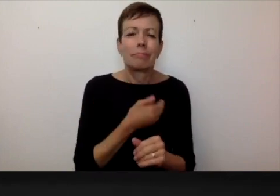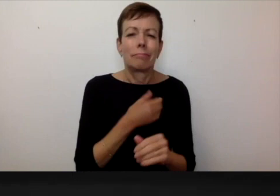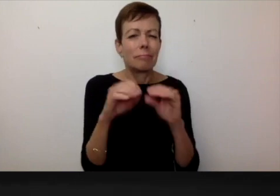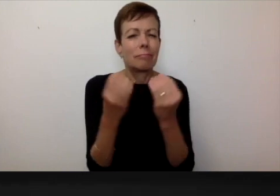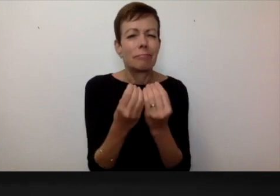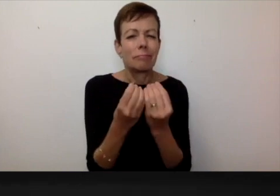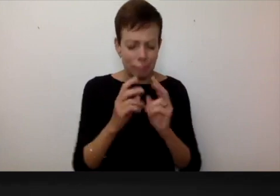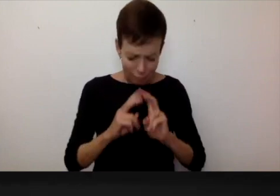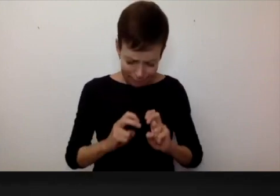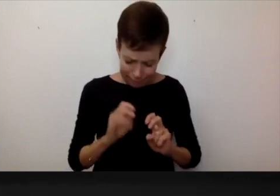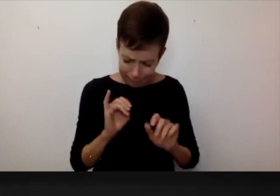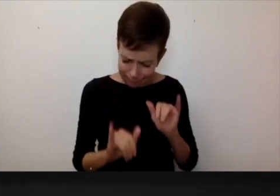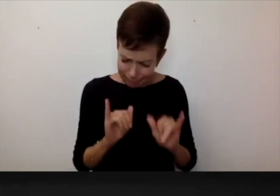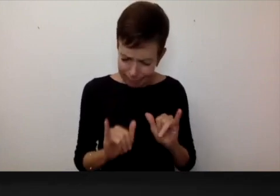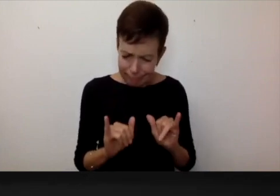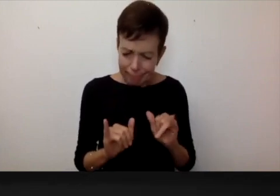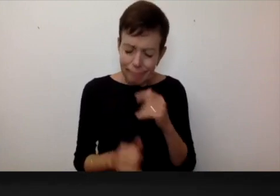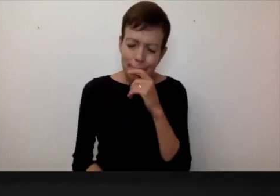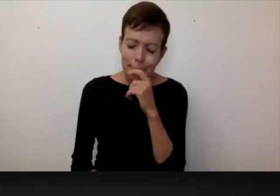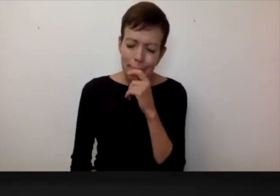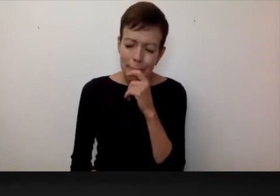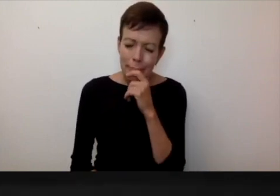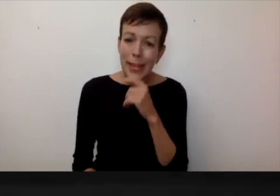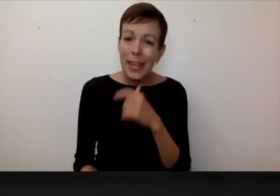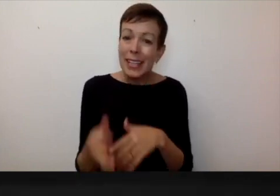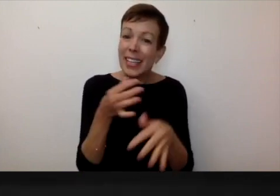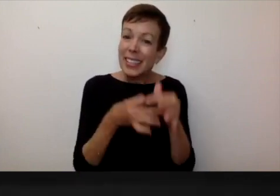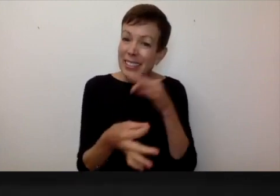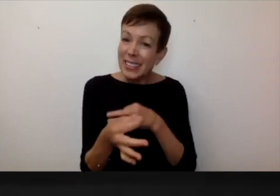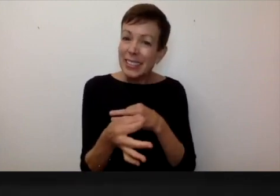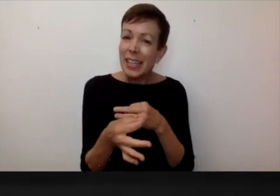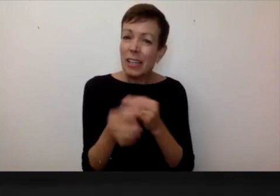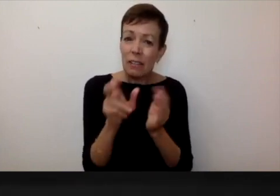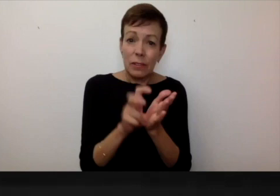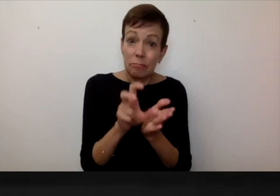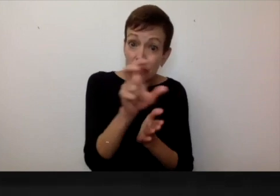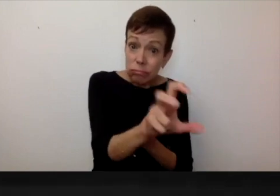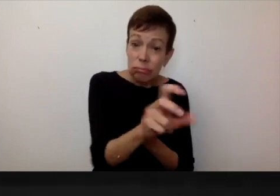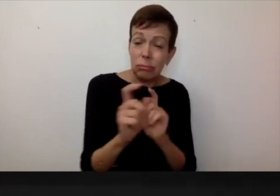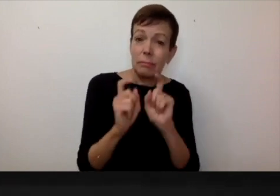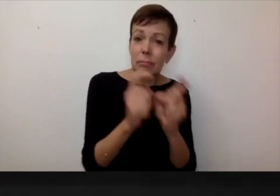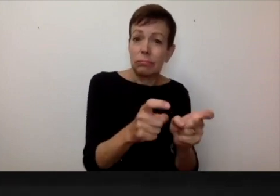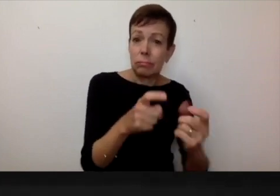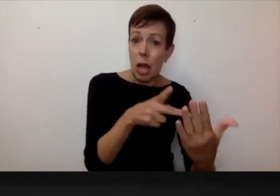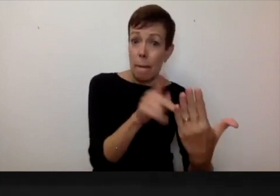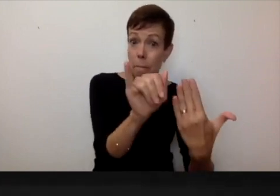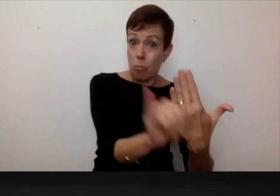would happen if rather than investing in a project that an individual artist wanted to undertake